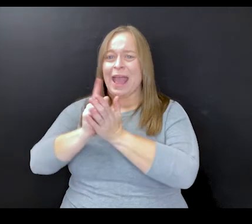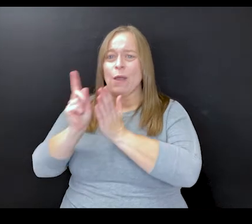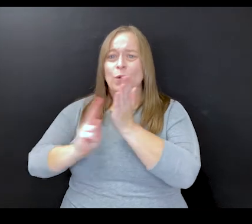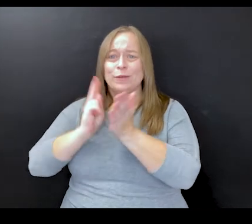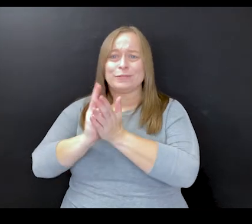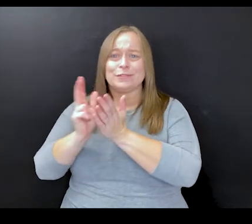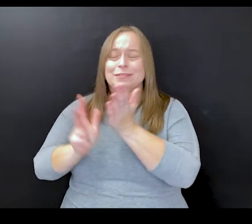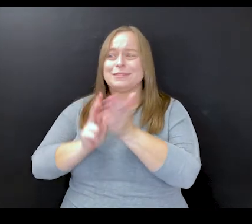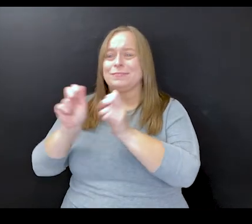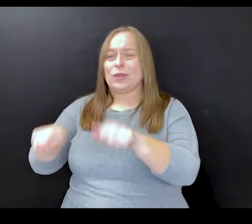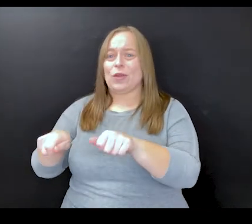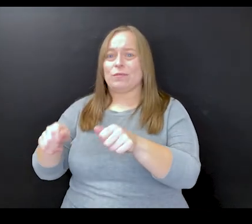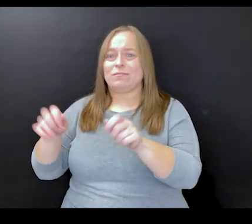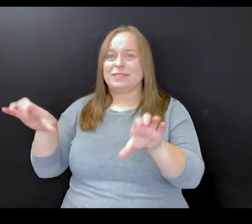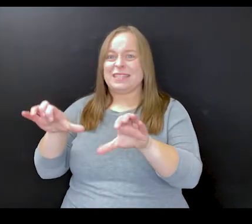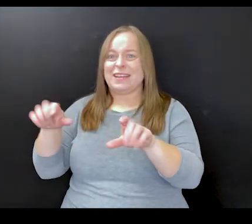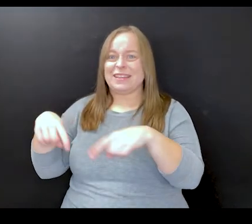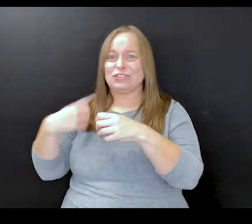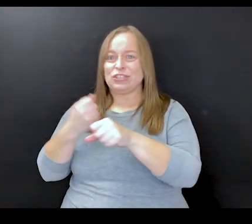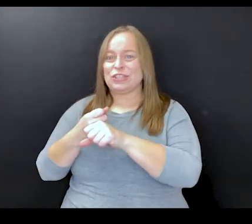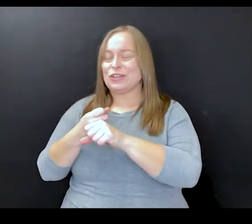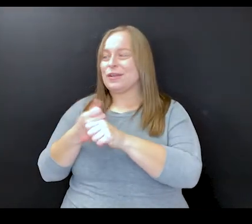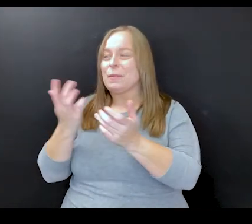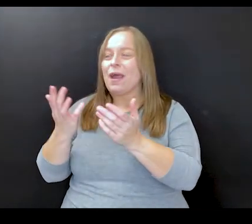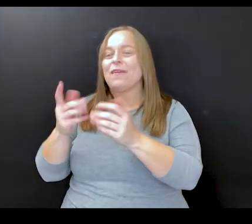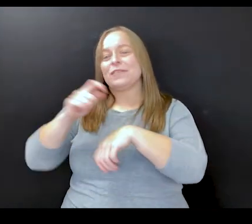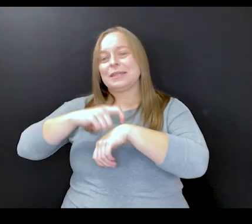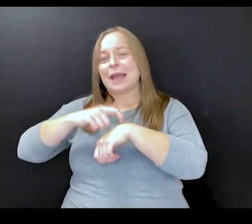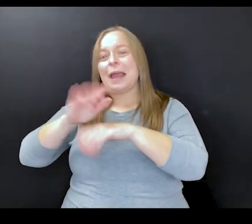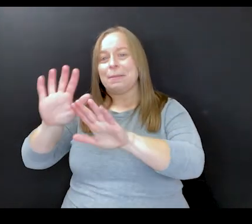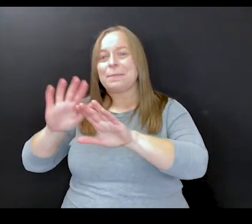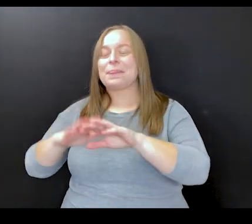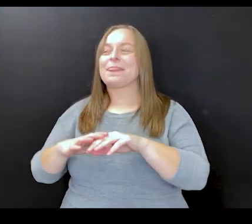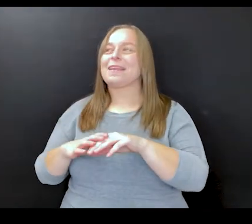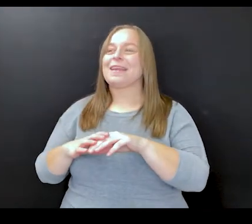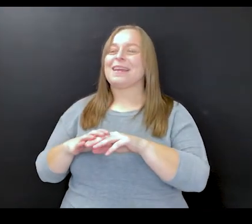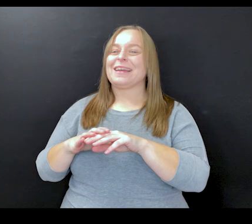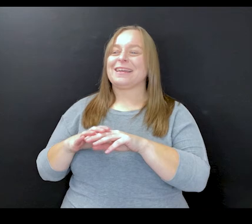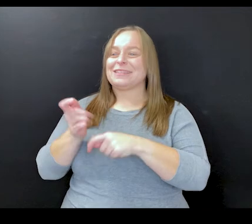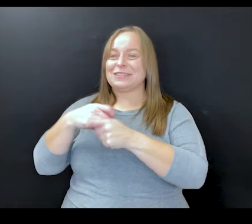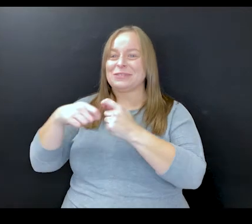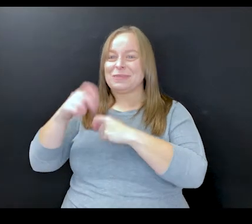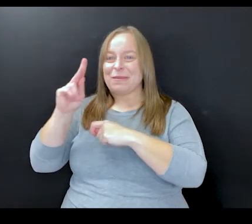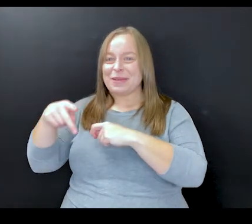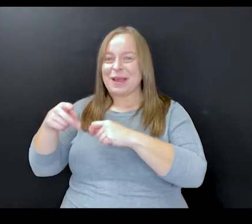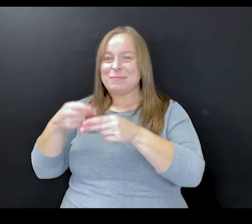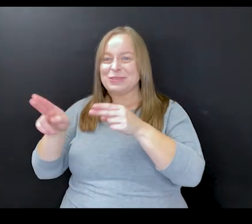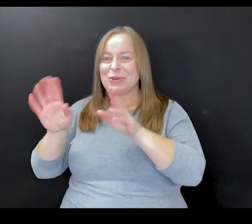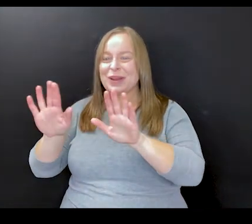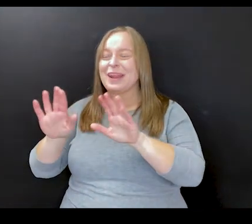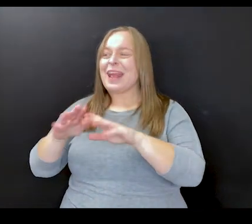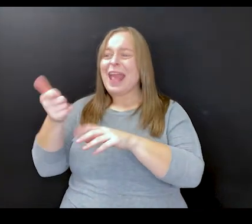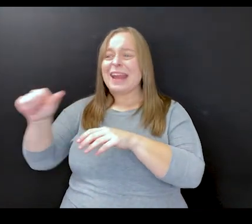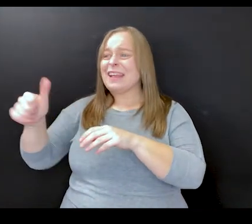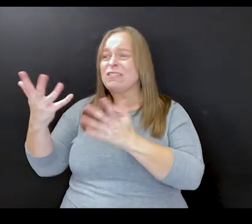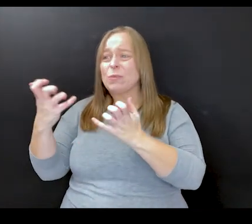I feel like with all of the things that we've done. But for time's sake, let's keep it a little bit shorter. And if there's anything else